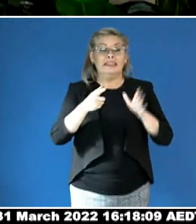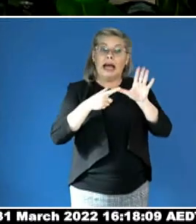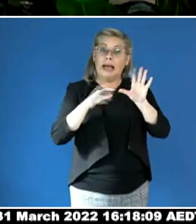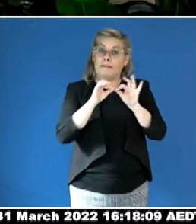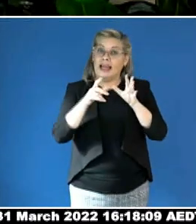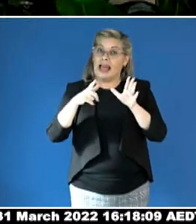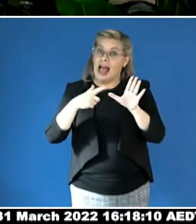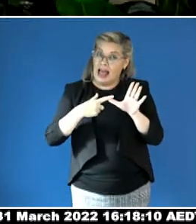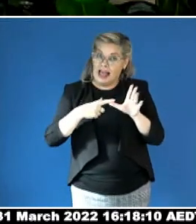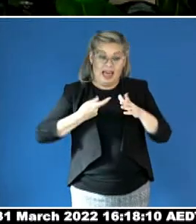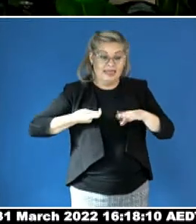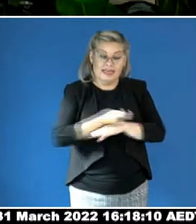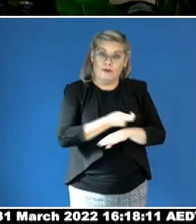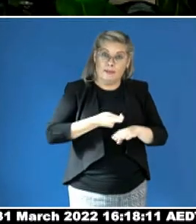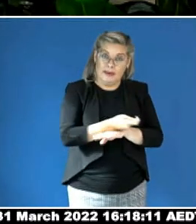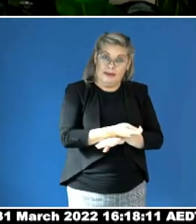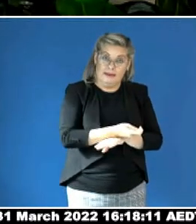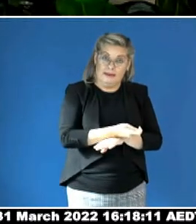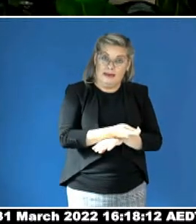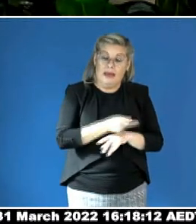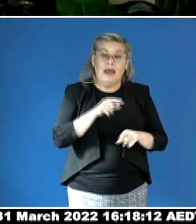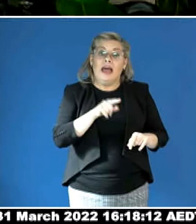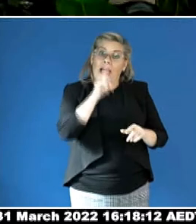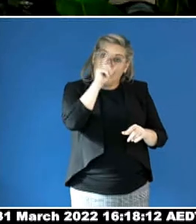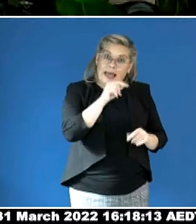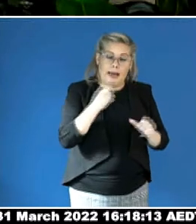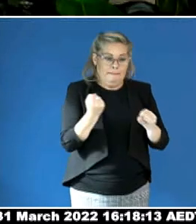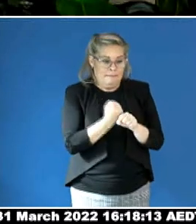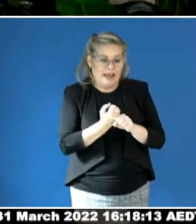The crucial difference between therapeutic rapport building and pairing is this: During